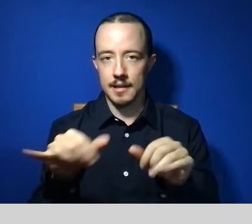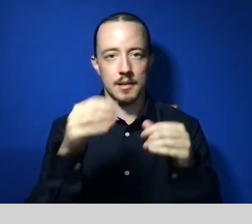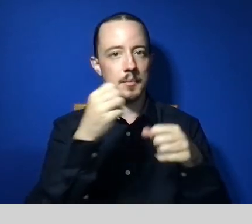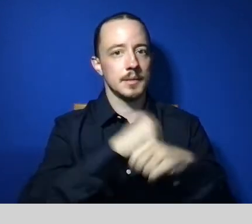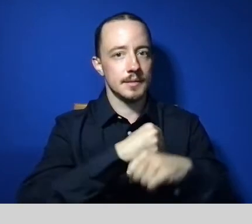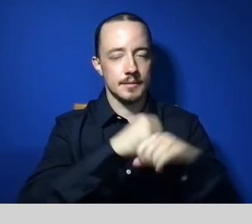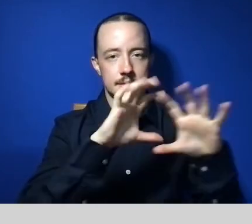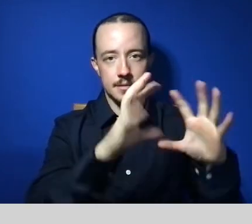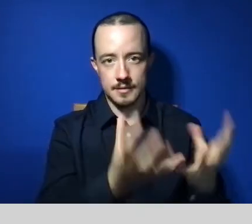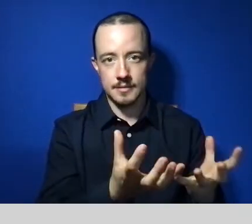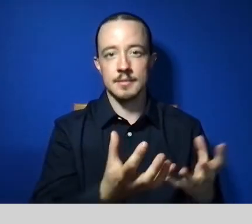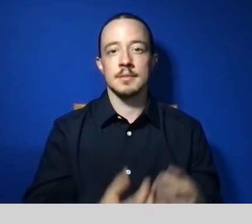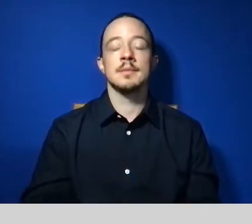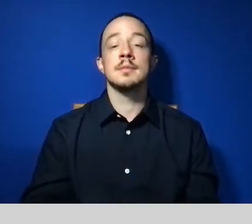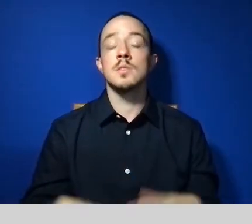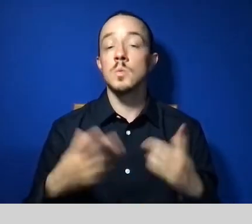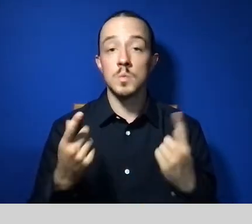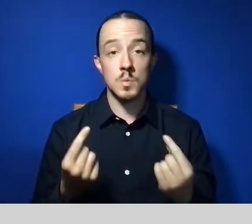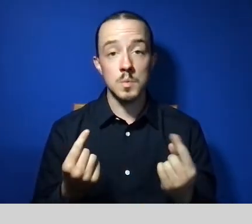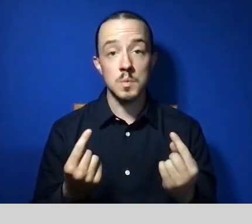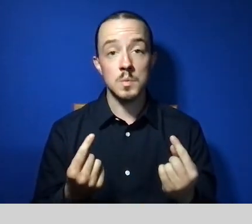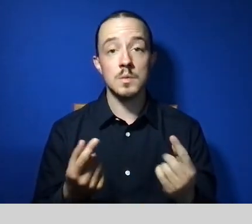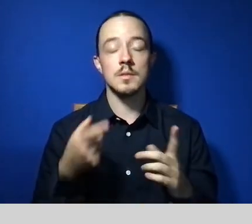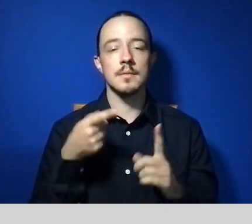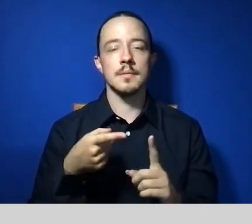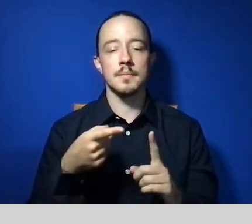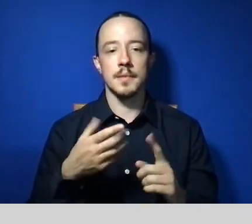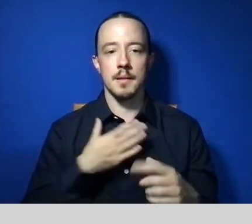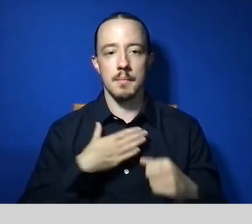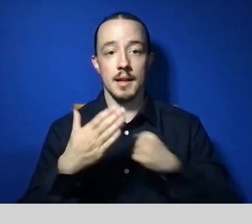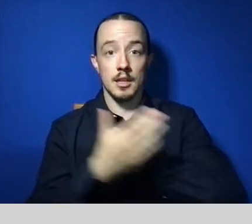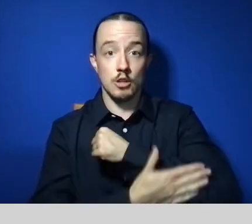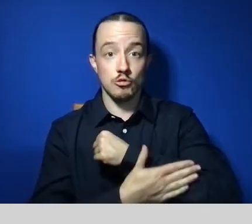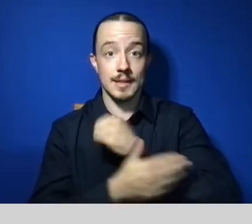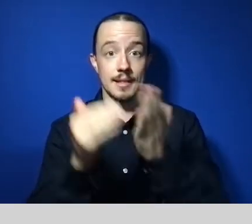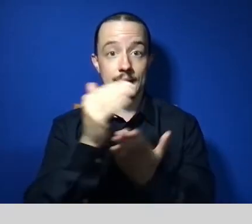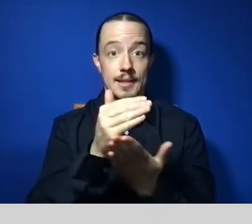and so what I did in this case was in my country list where